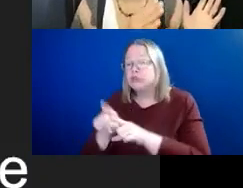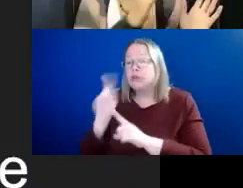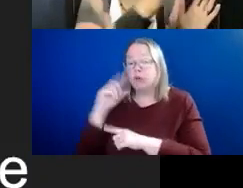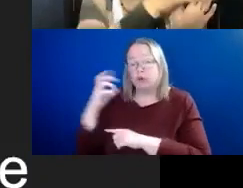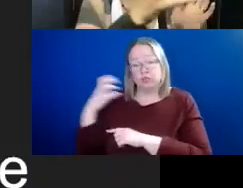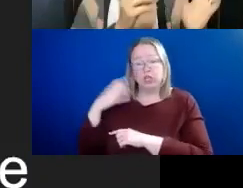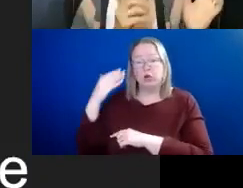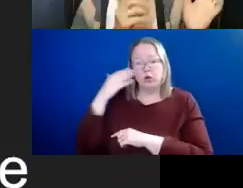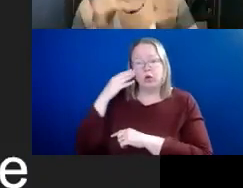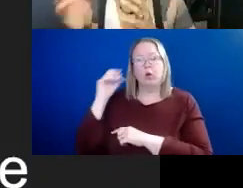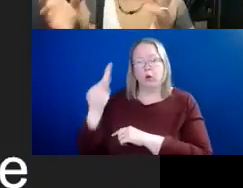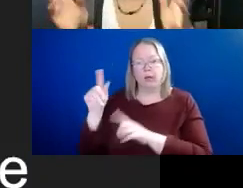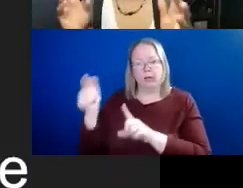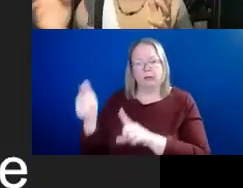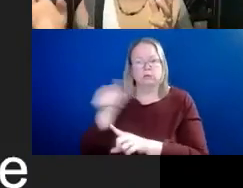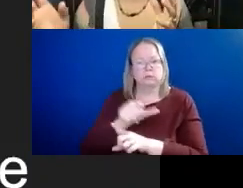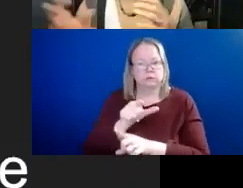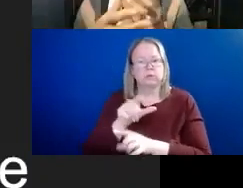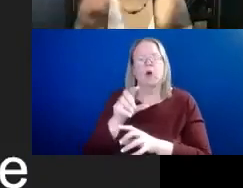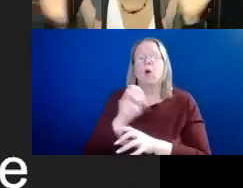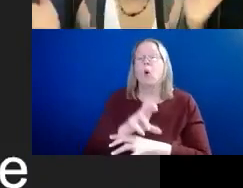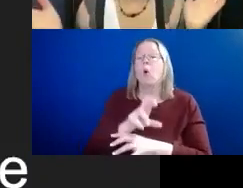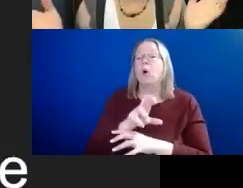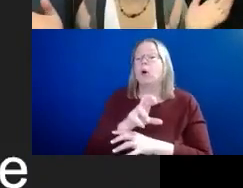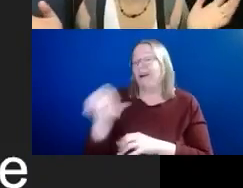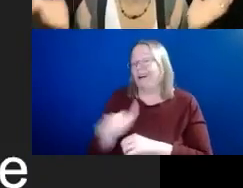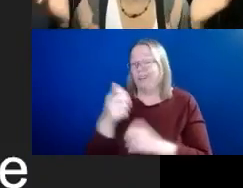that someone else will be brought in now 13:23:11 and the other panelists will have